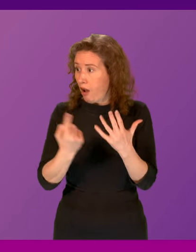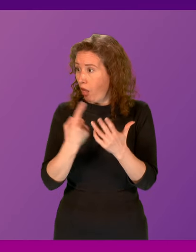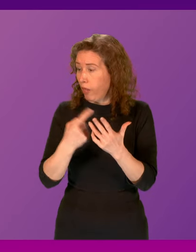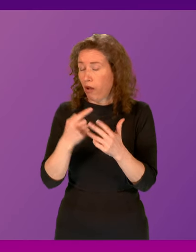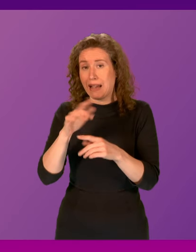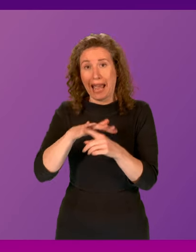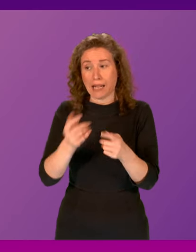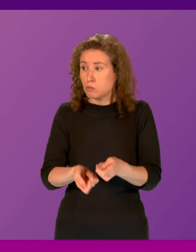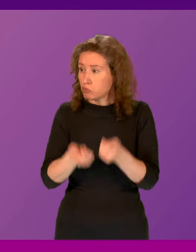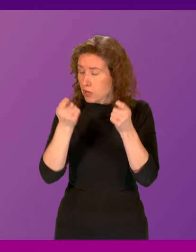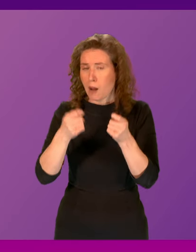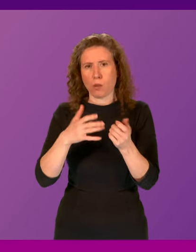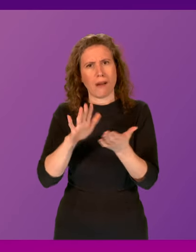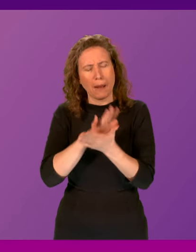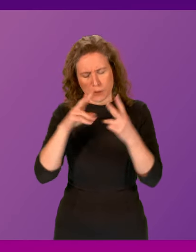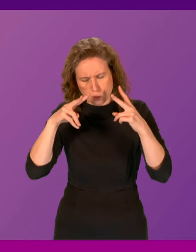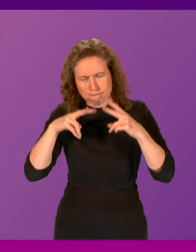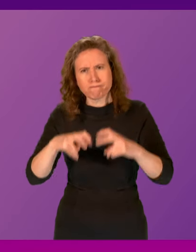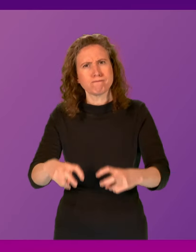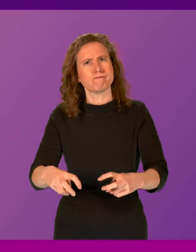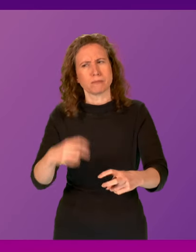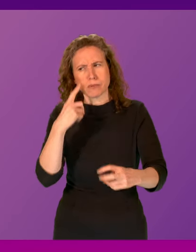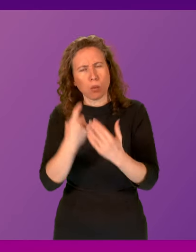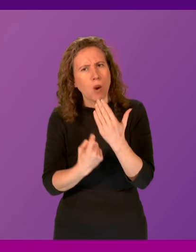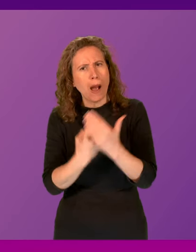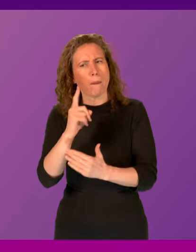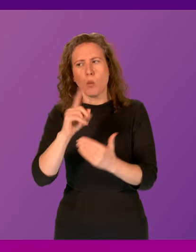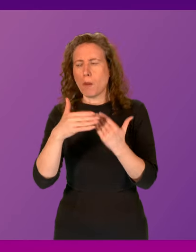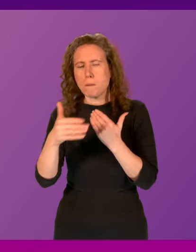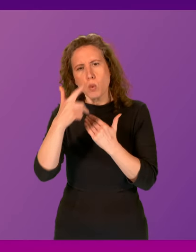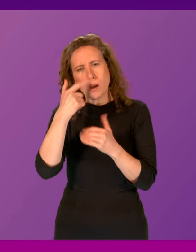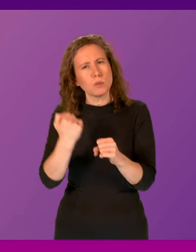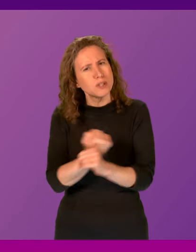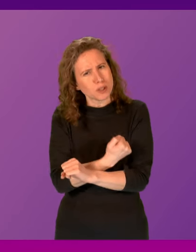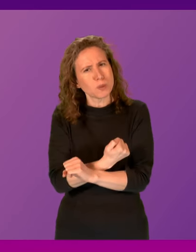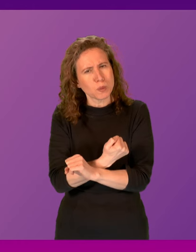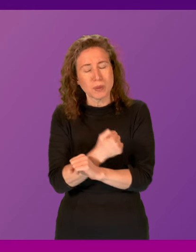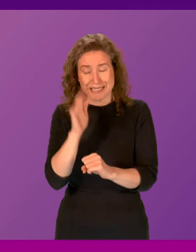are happy to explore what more can be done with the health board. It sounds as though it is a